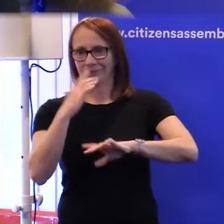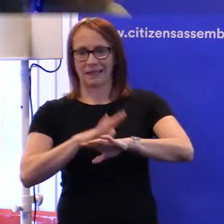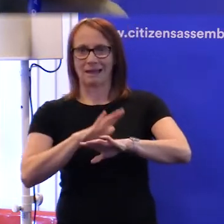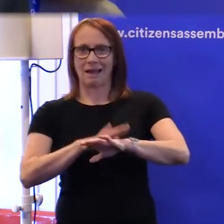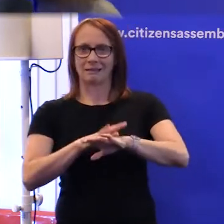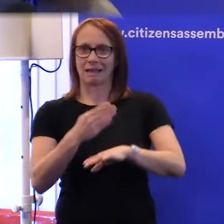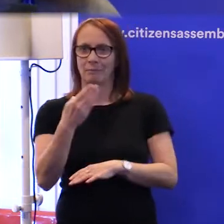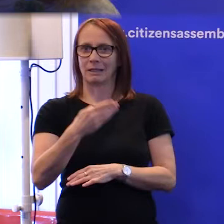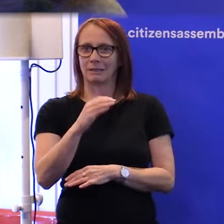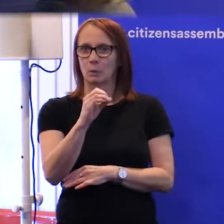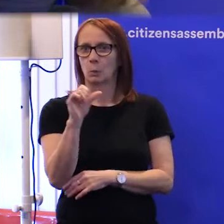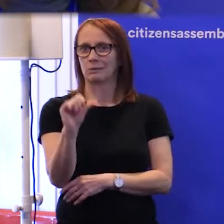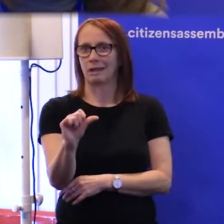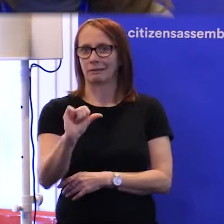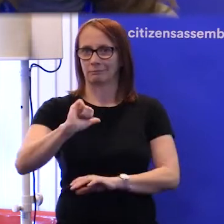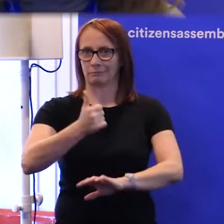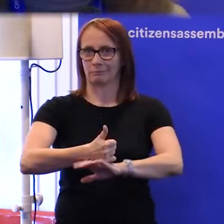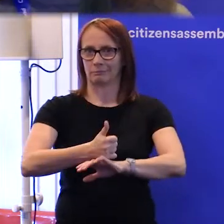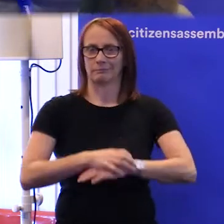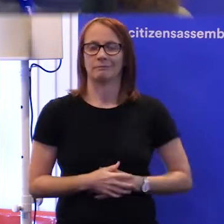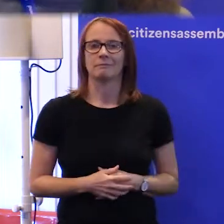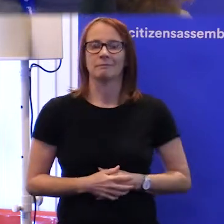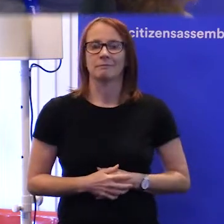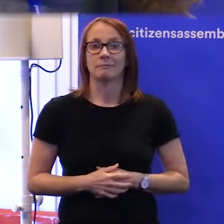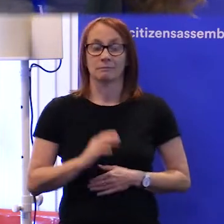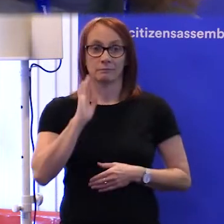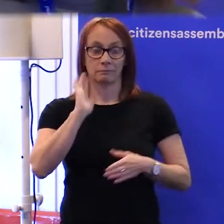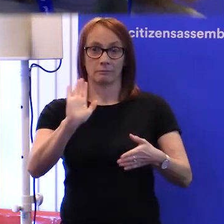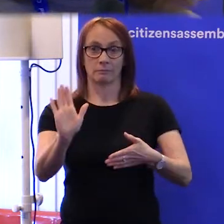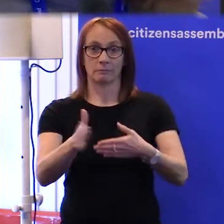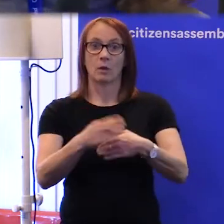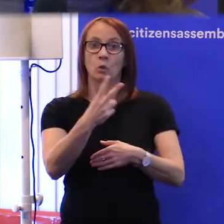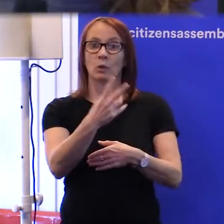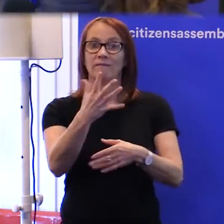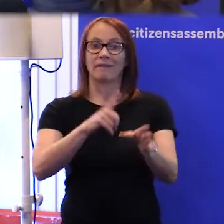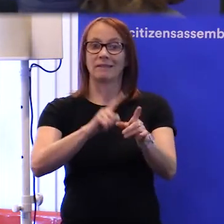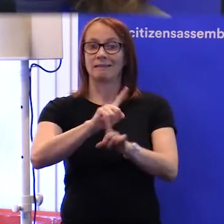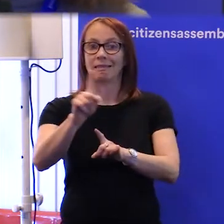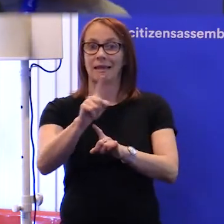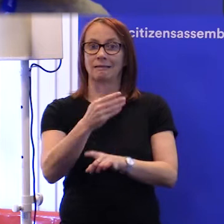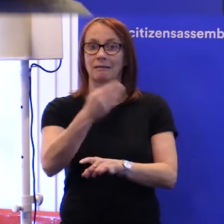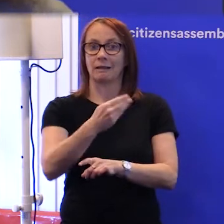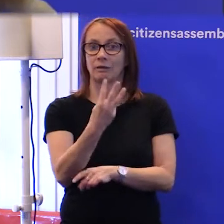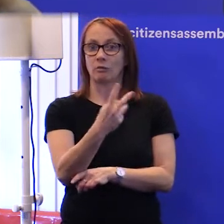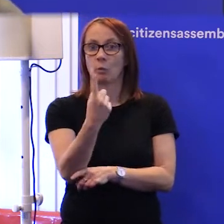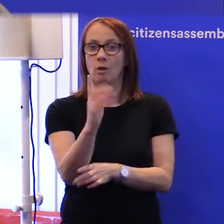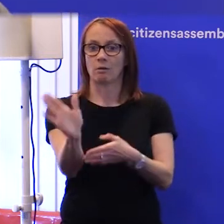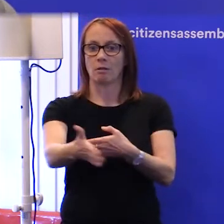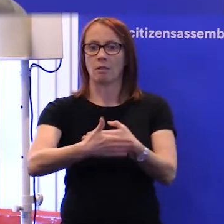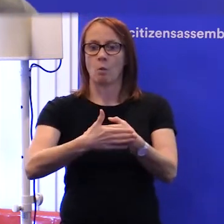opened in 1906 now by the time it closed 25 years later in 1931 the yard had